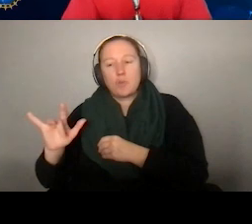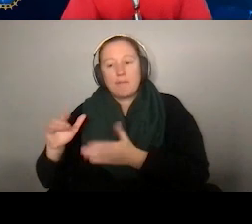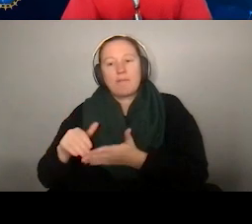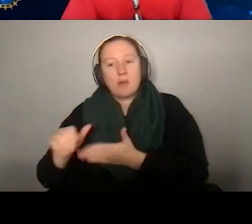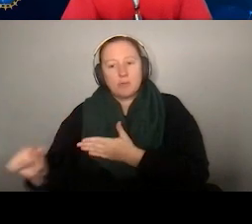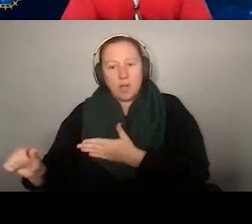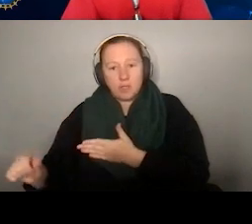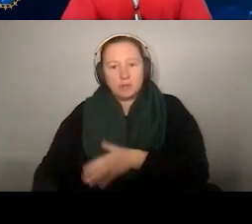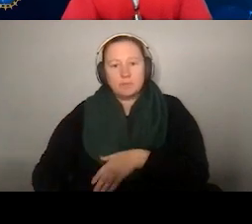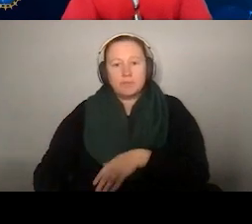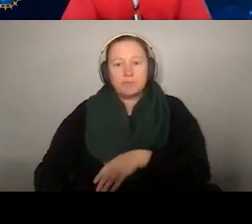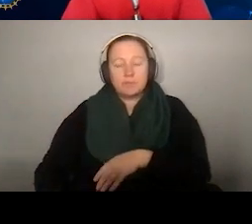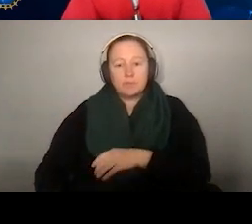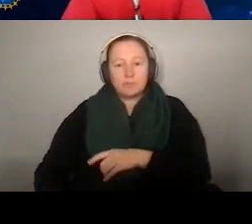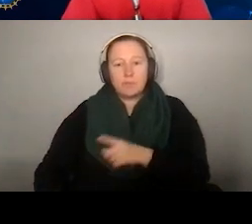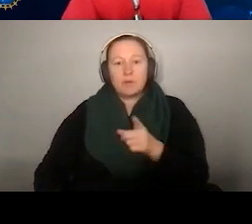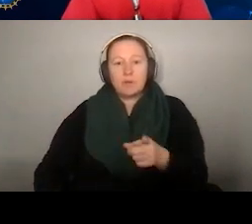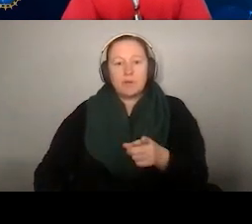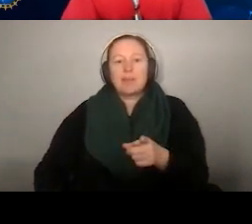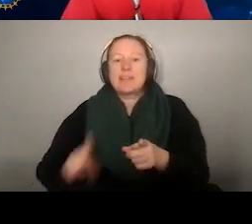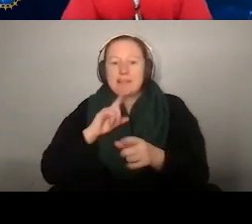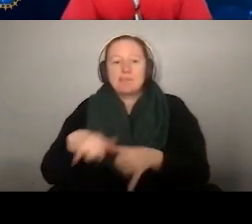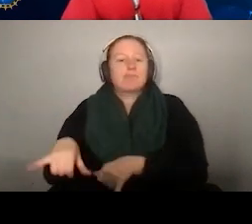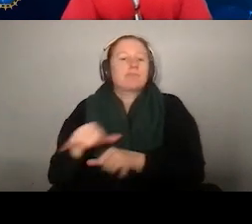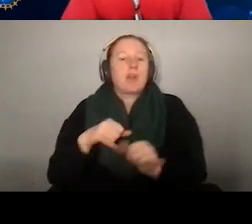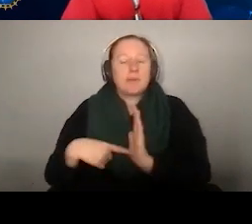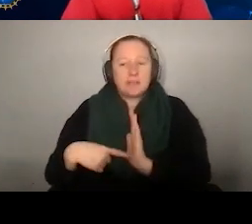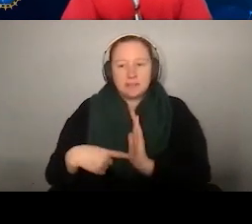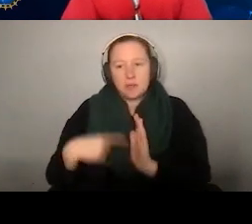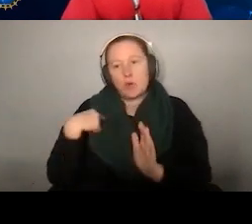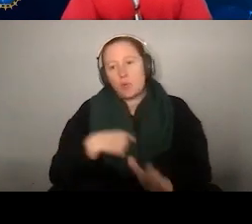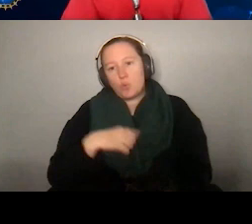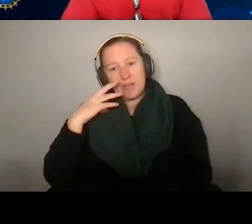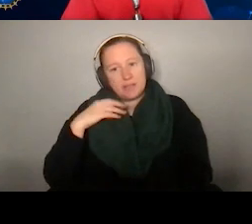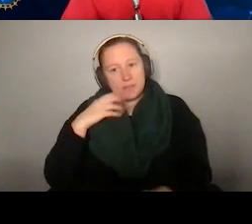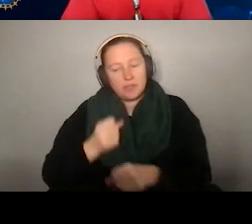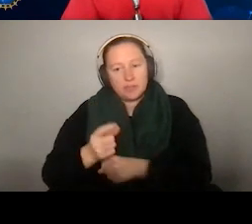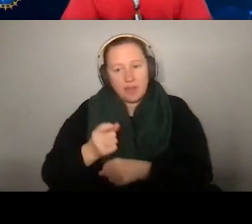This is a very common example that we experience every year and know this can be quite